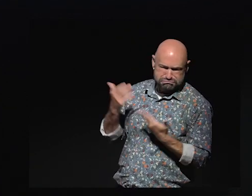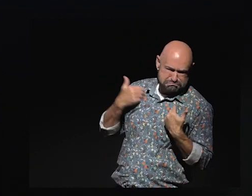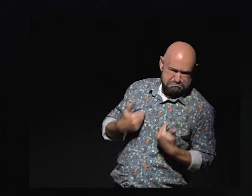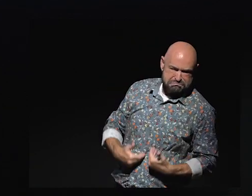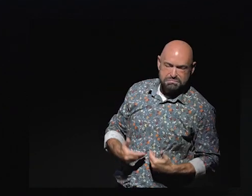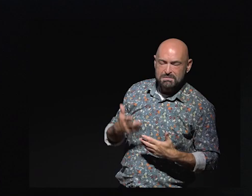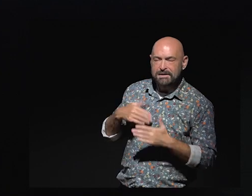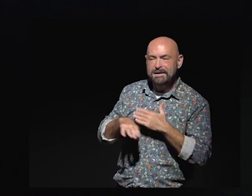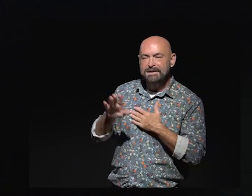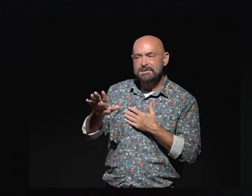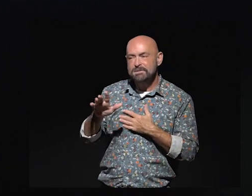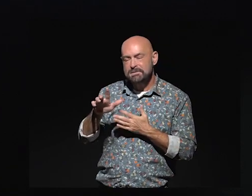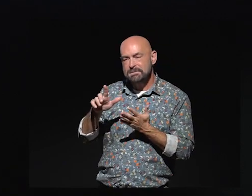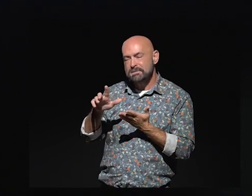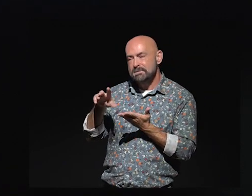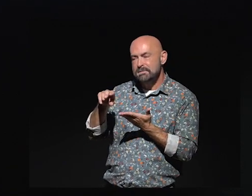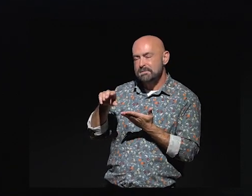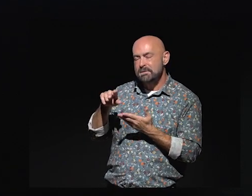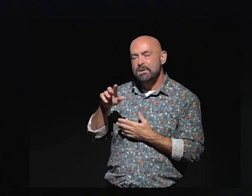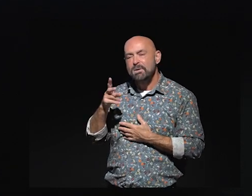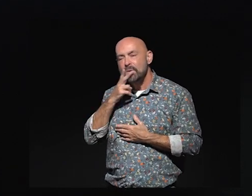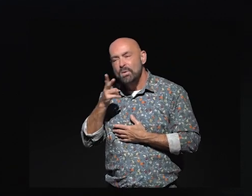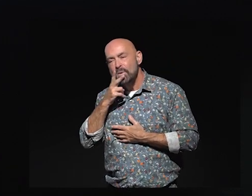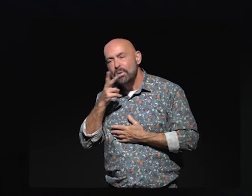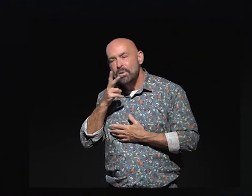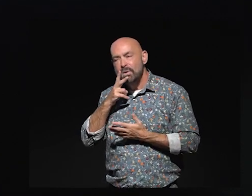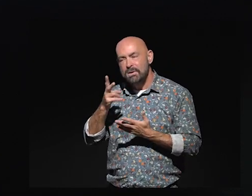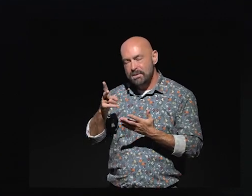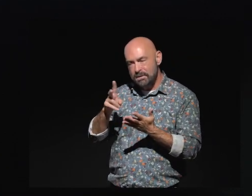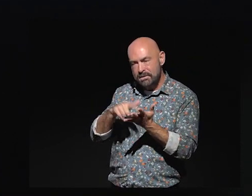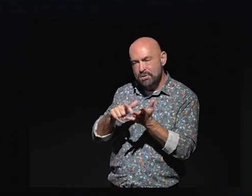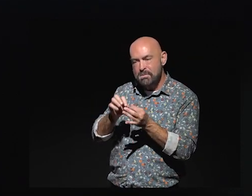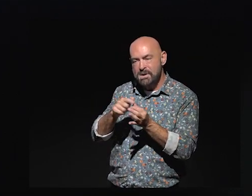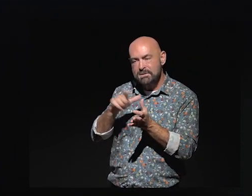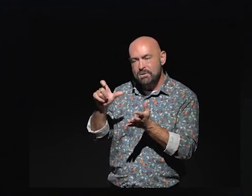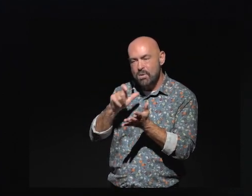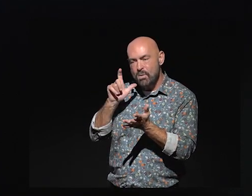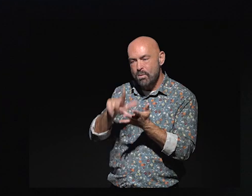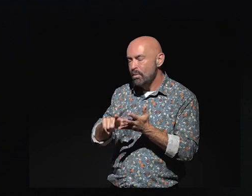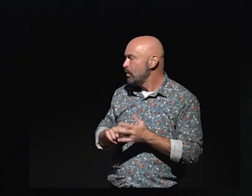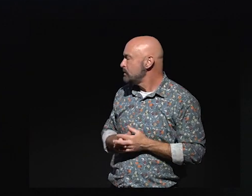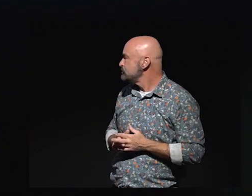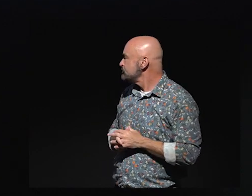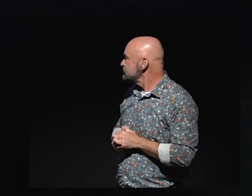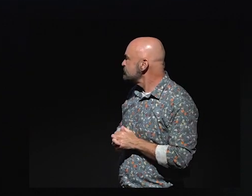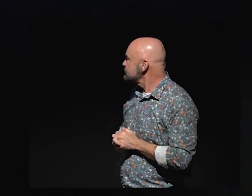in Cuban tobacco. So not quite the same thing as a princess, like Madame d'Haussonville.